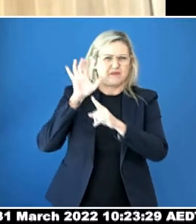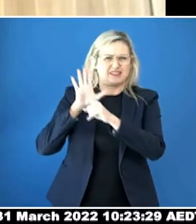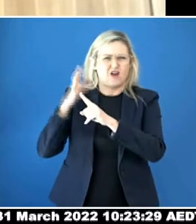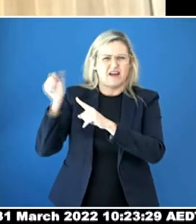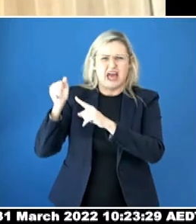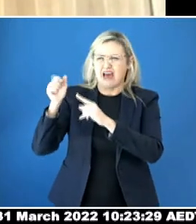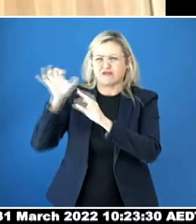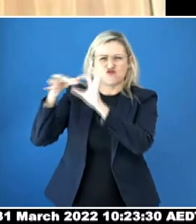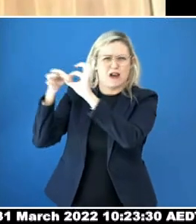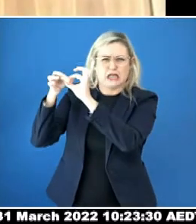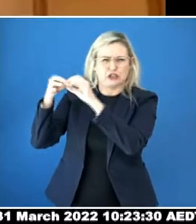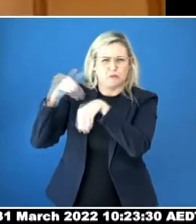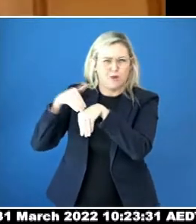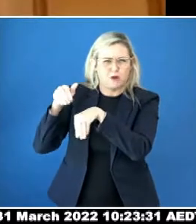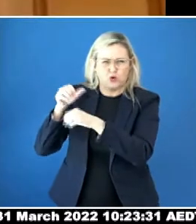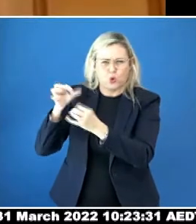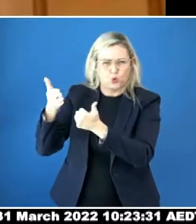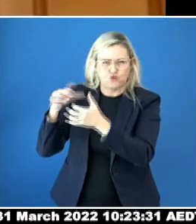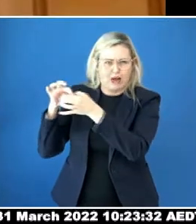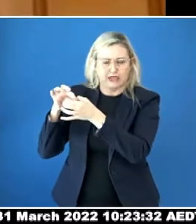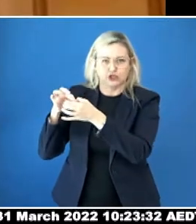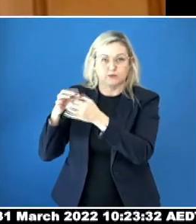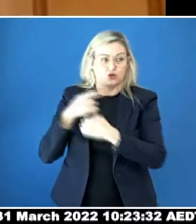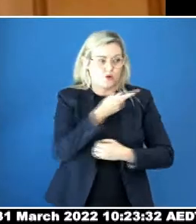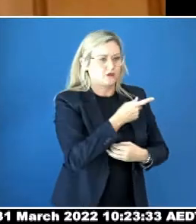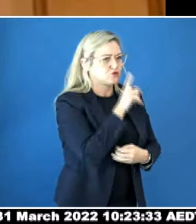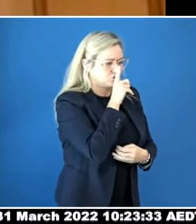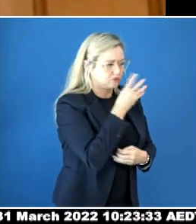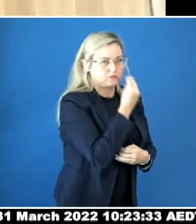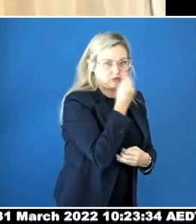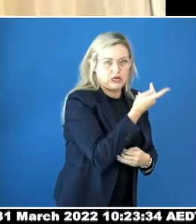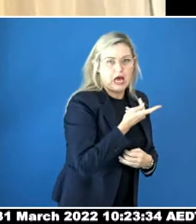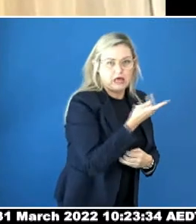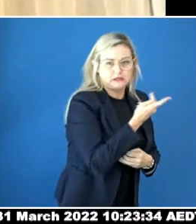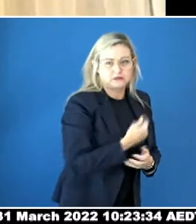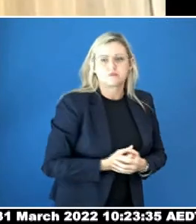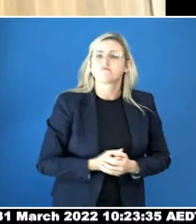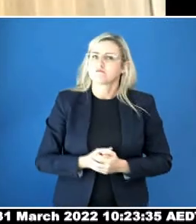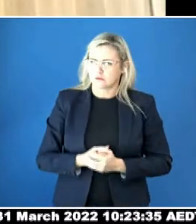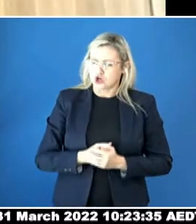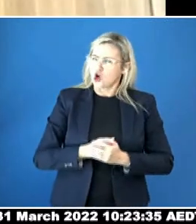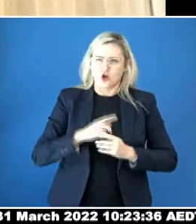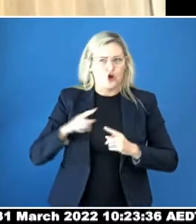time as well? MS CRAWFORD: Yeah. So you and your sister kept that as a secret. Yeah. MS EASTMAN: You didn't tell anyone. For a long time.